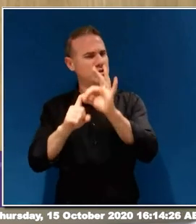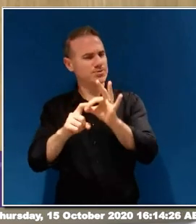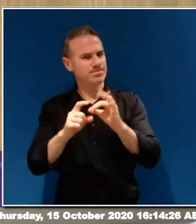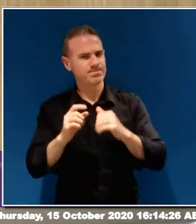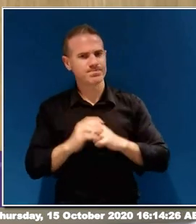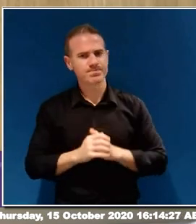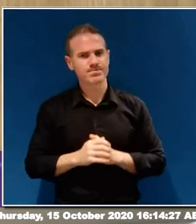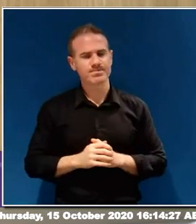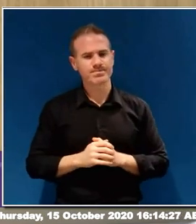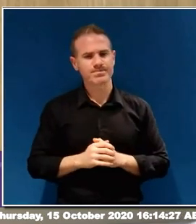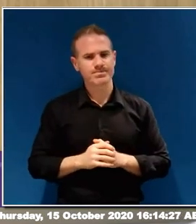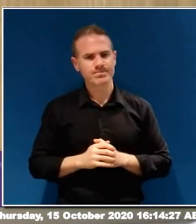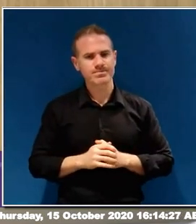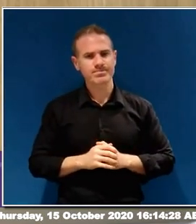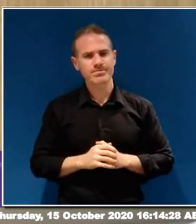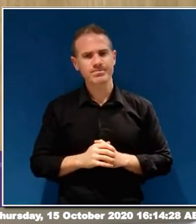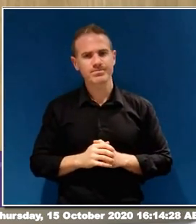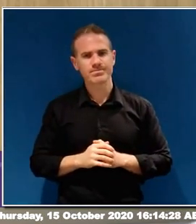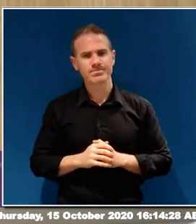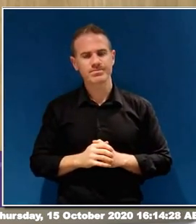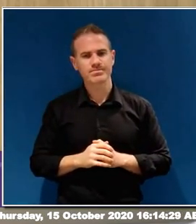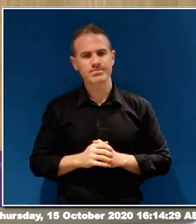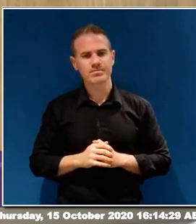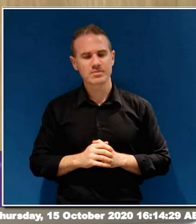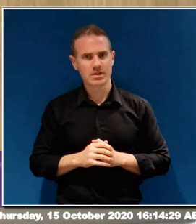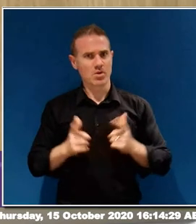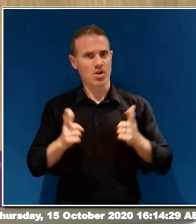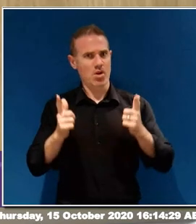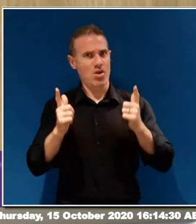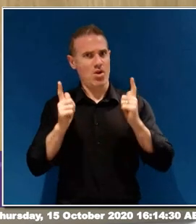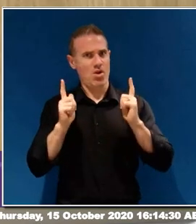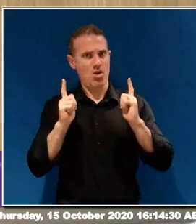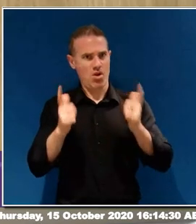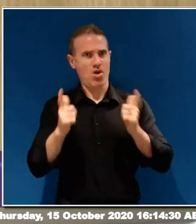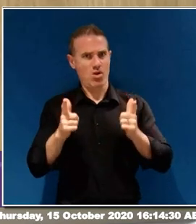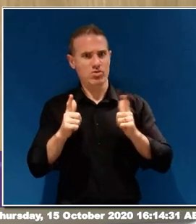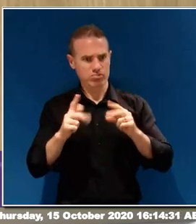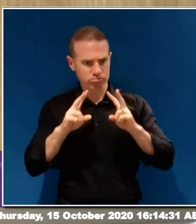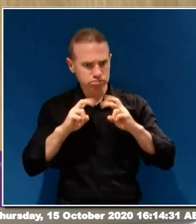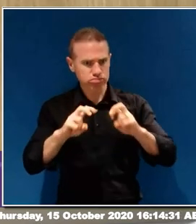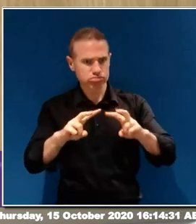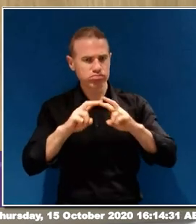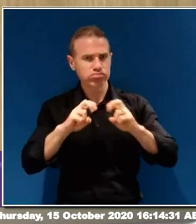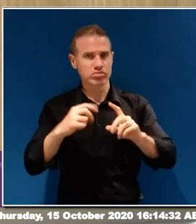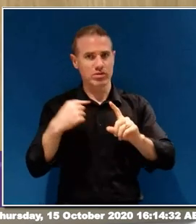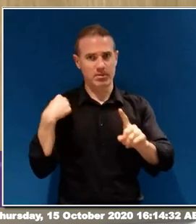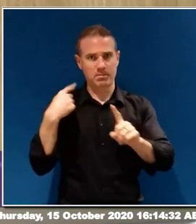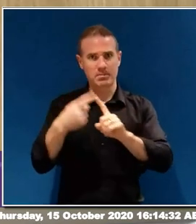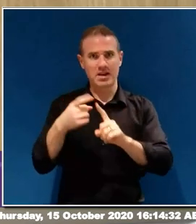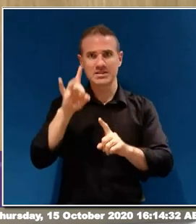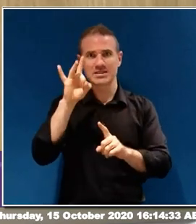of work that's happened over the last ten years in closing the gap between